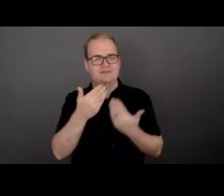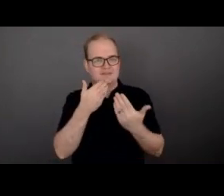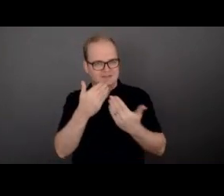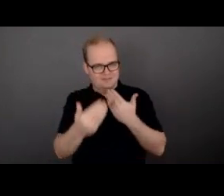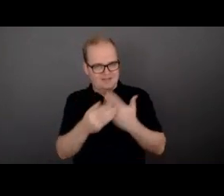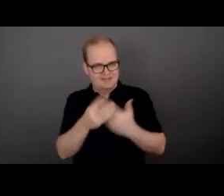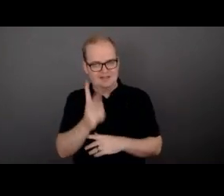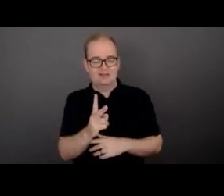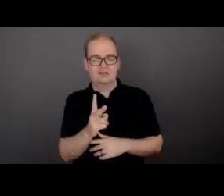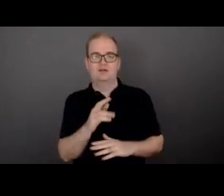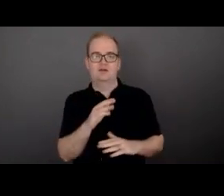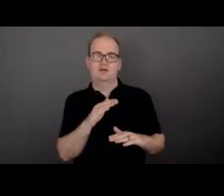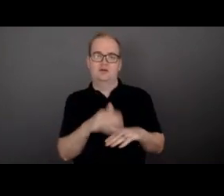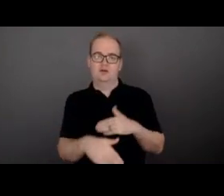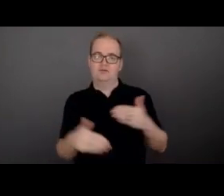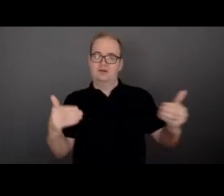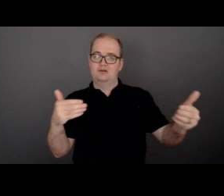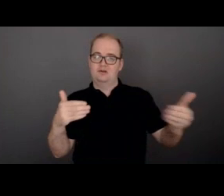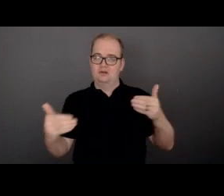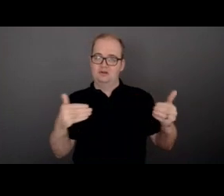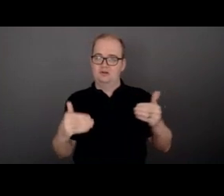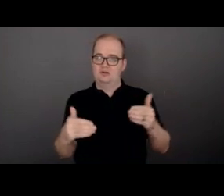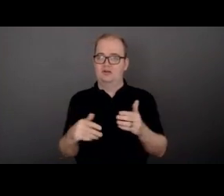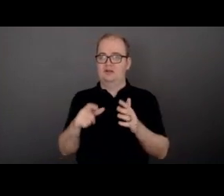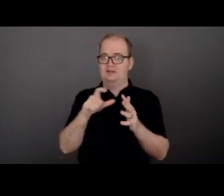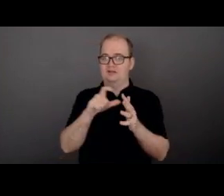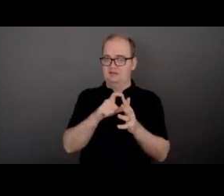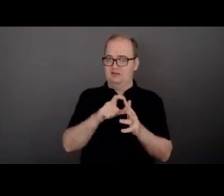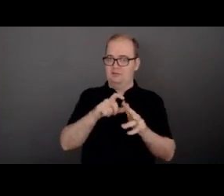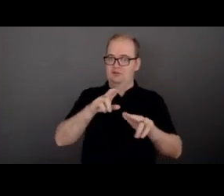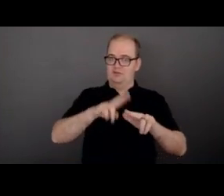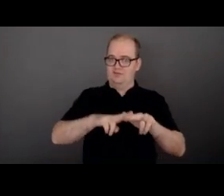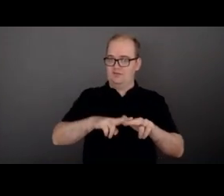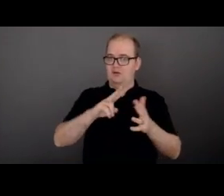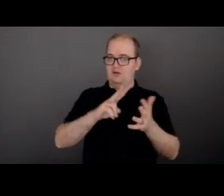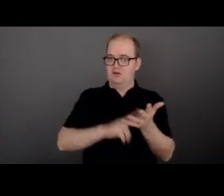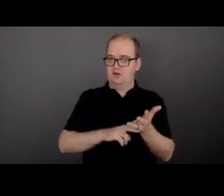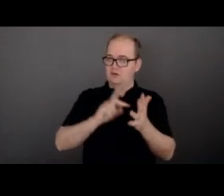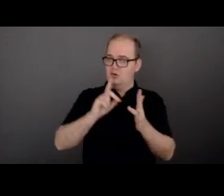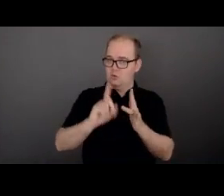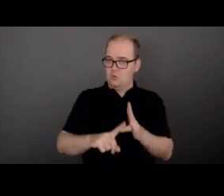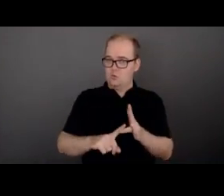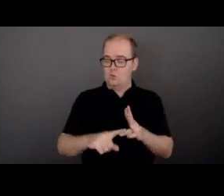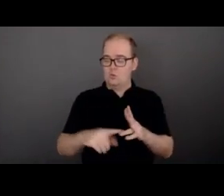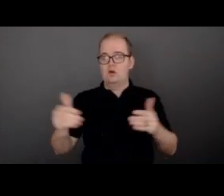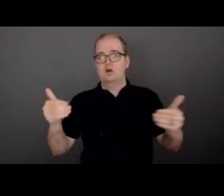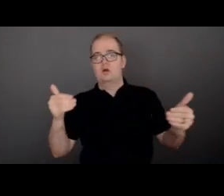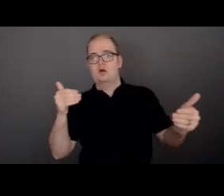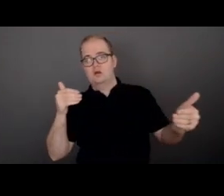the difference between getting a domestic and family violence order from within a family